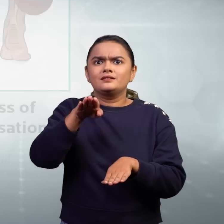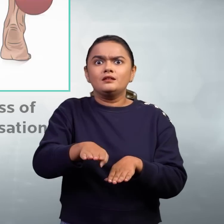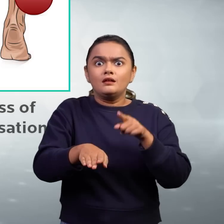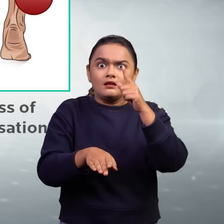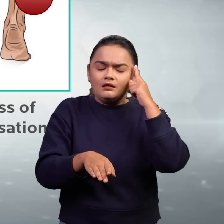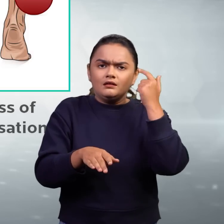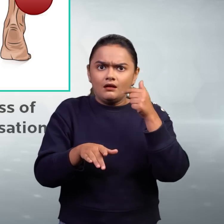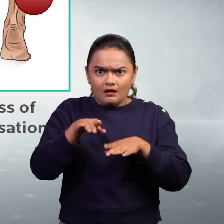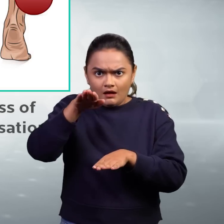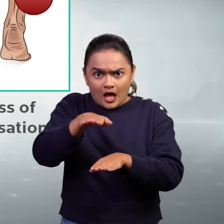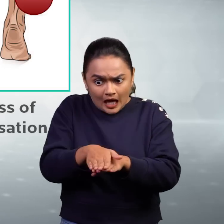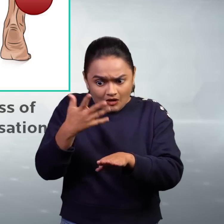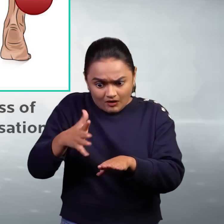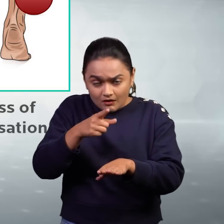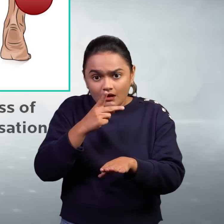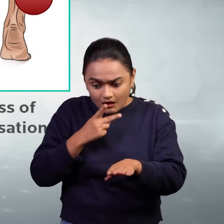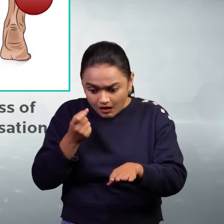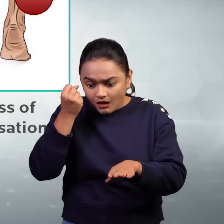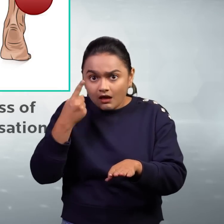We may not feel our feet on the ground.